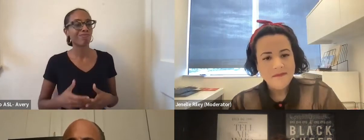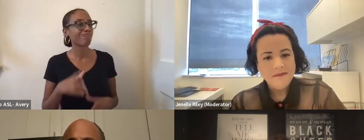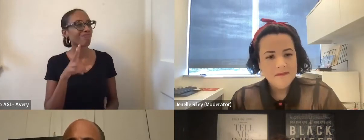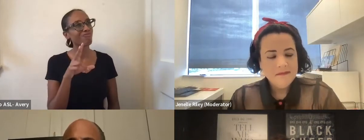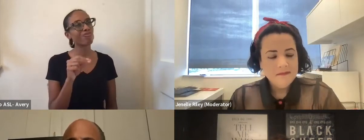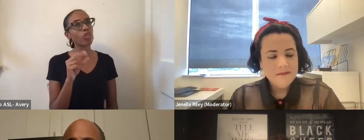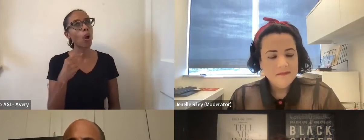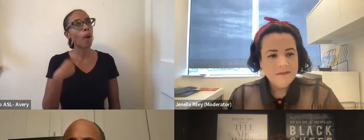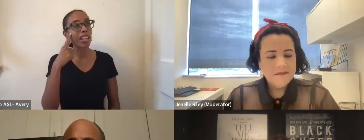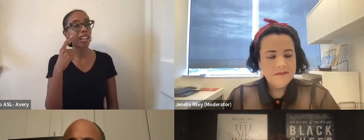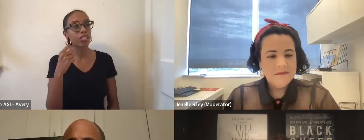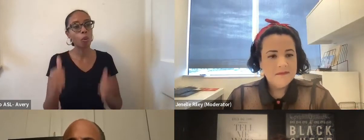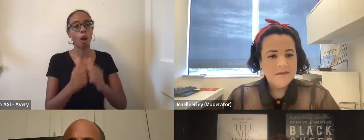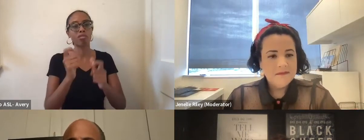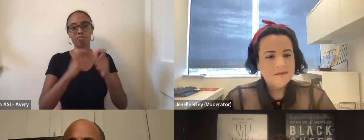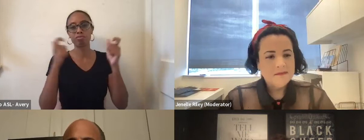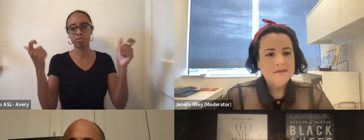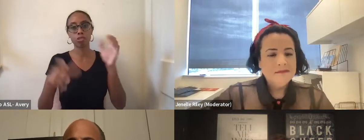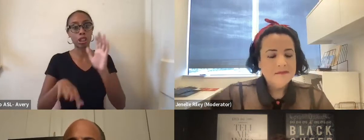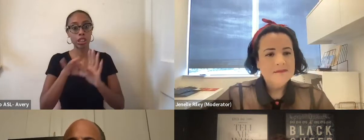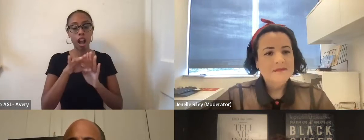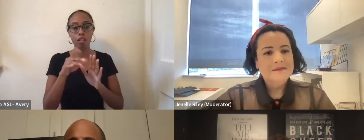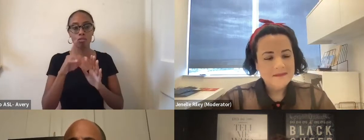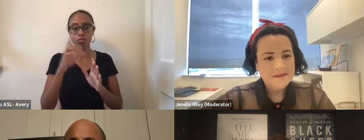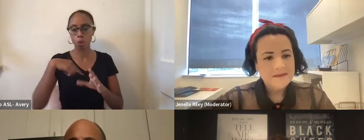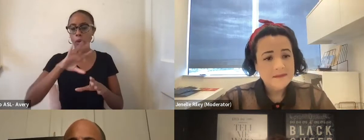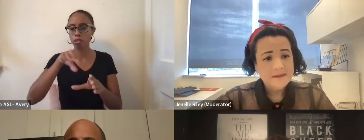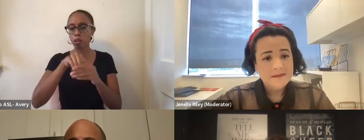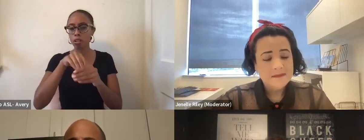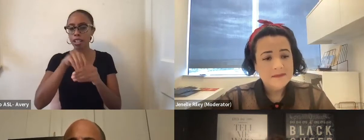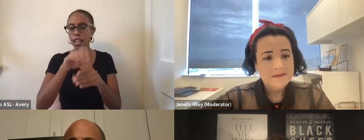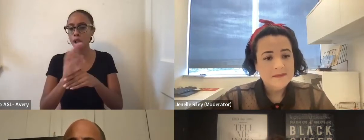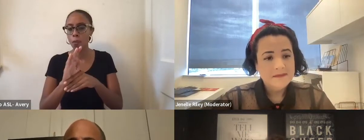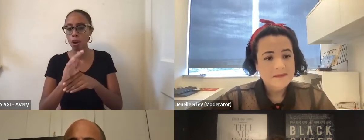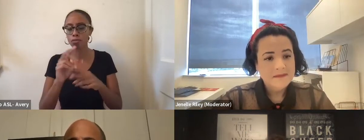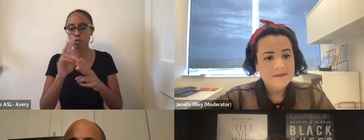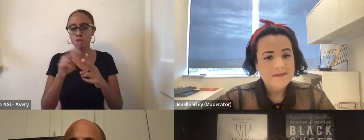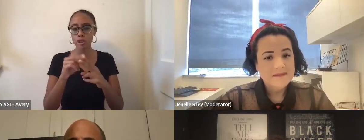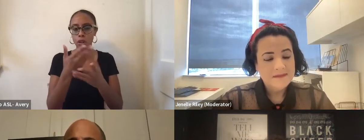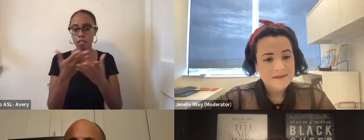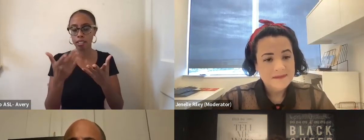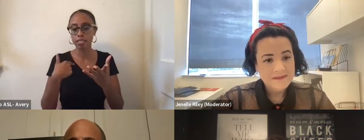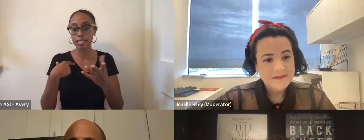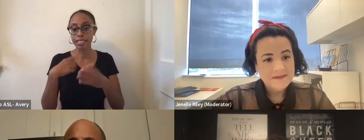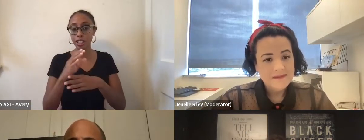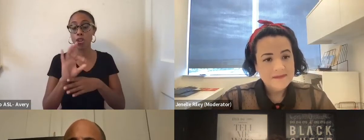I mean, the two most interesting bits of footage, bookend of the film, one is that opening sequence